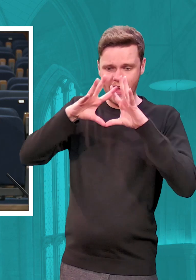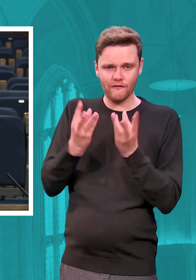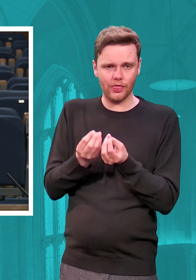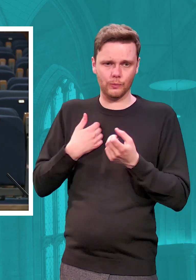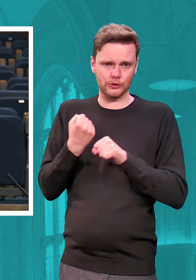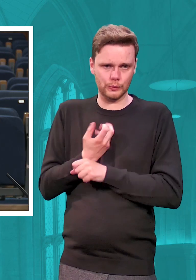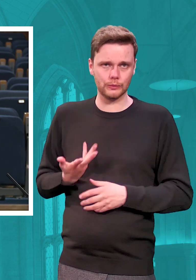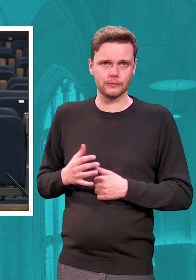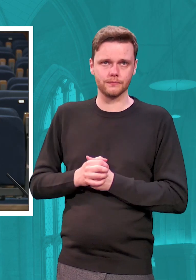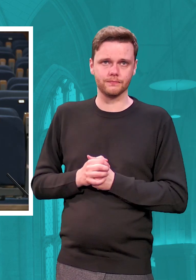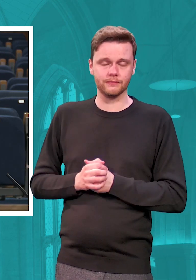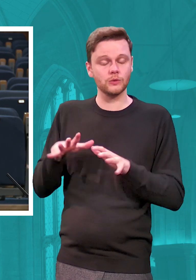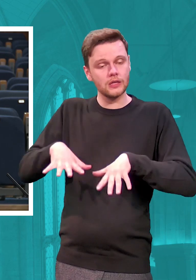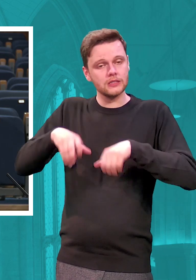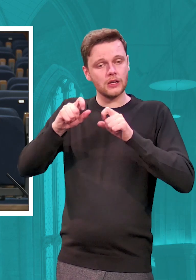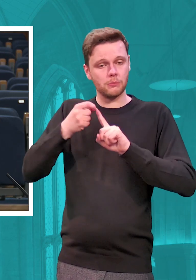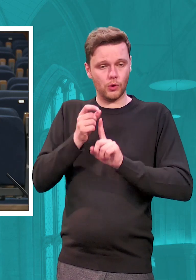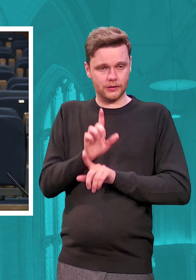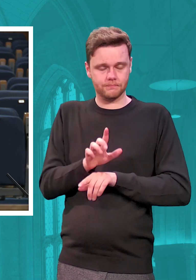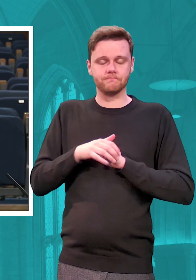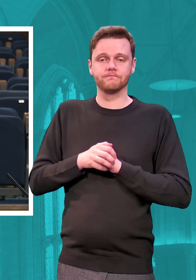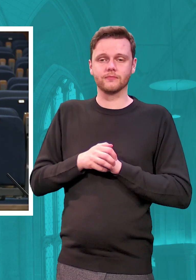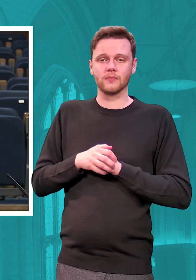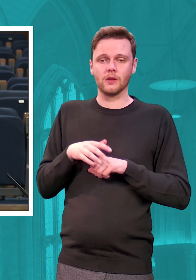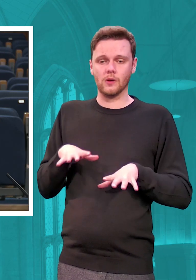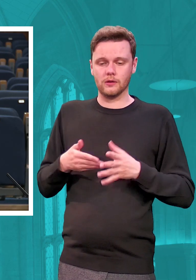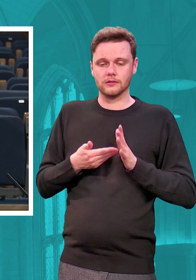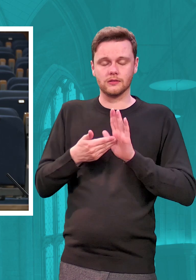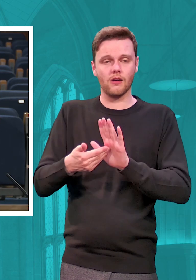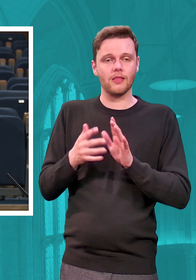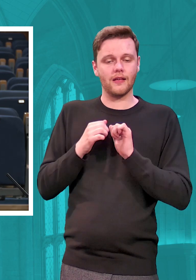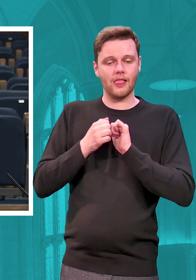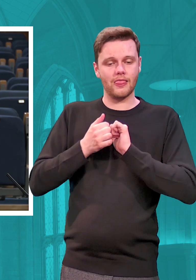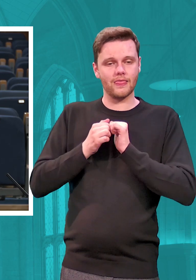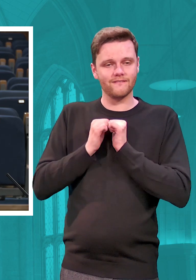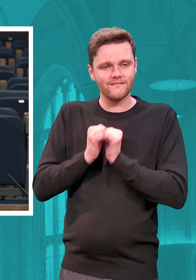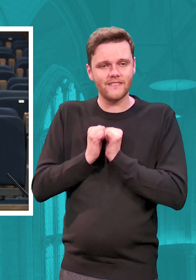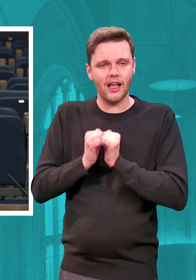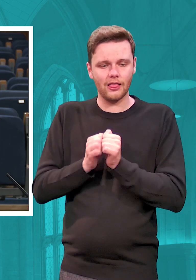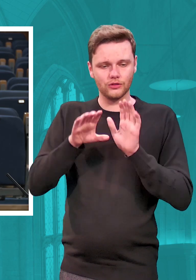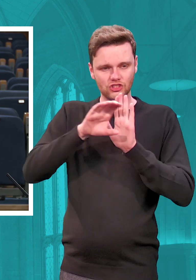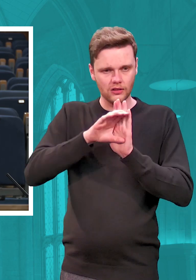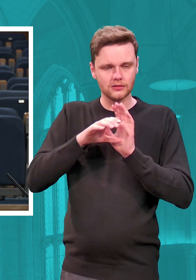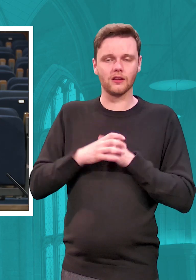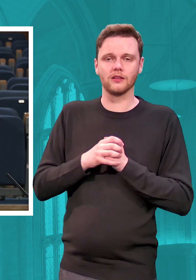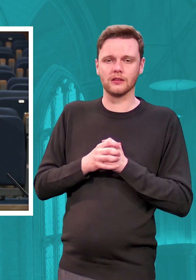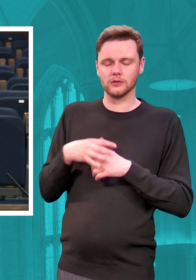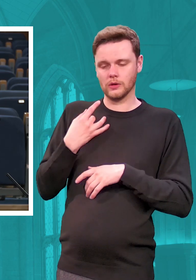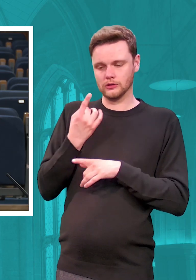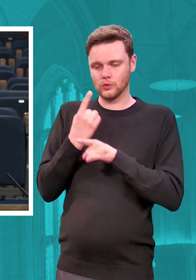As a starting point, we have introduced a values charter to establish expectations around our behaviours in the National Office.